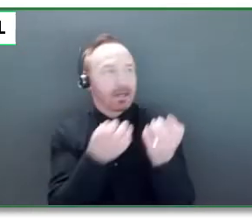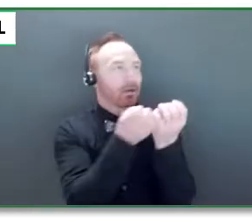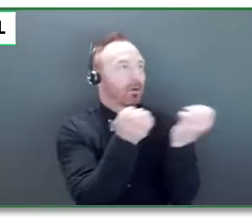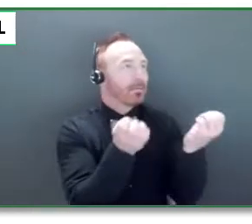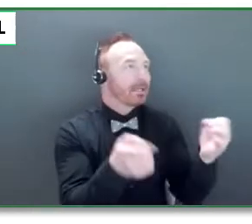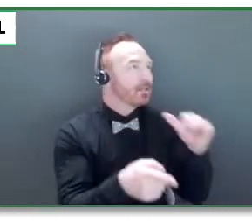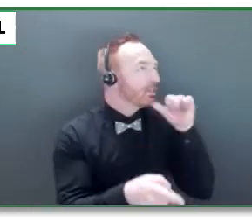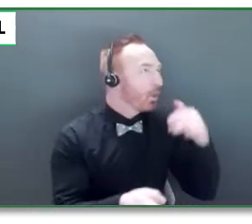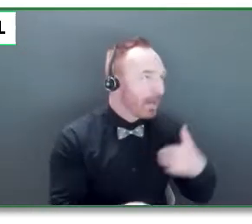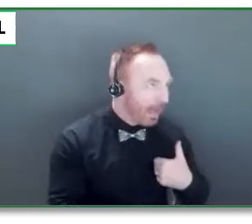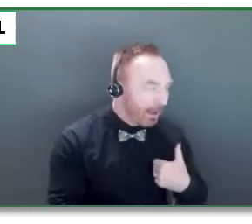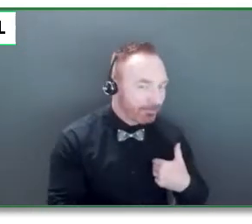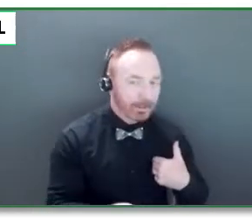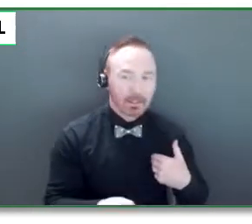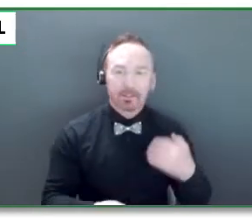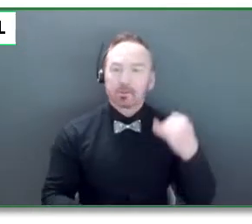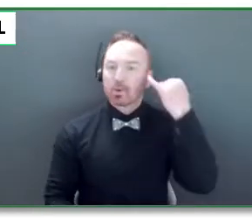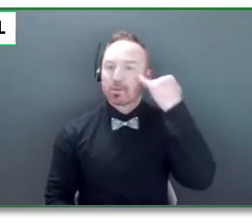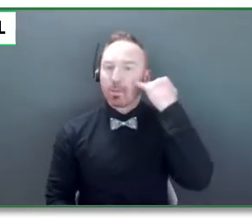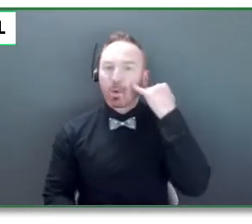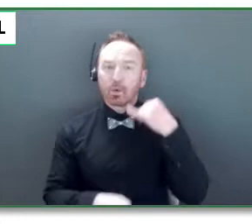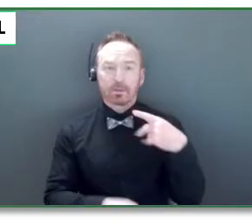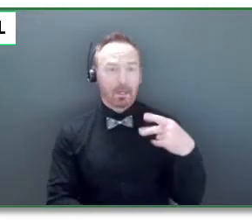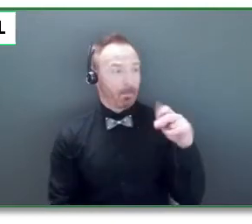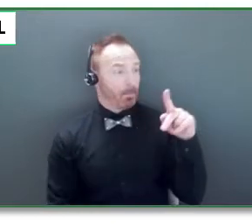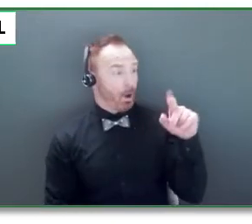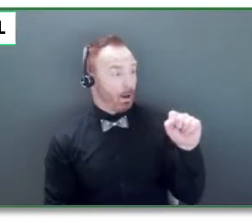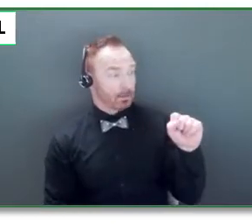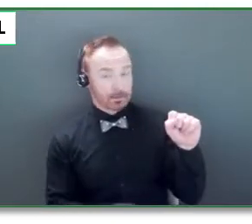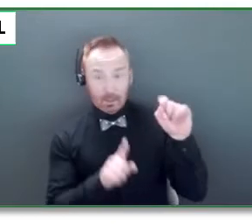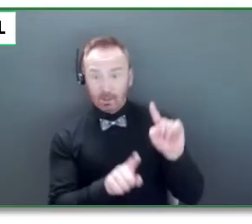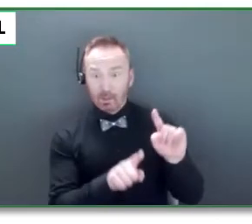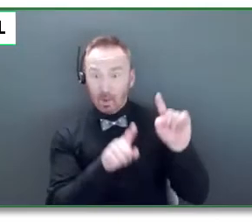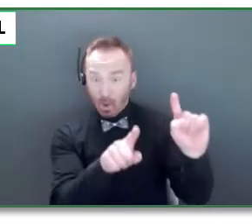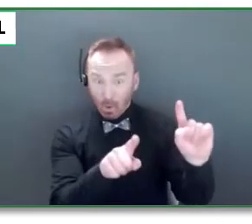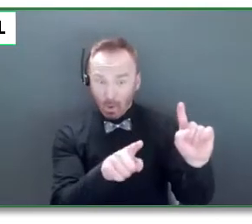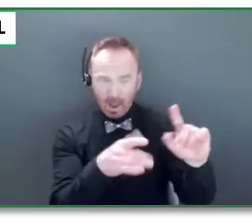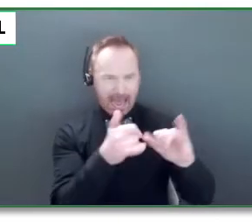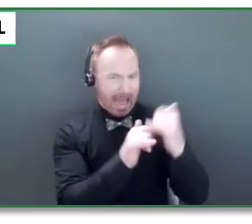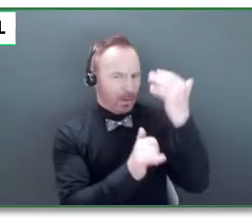when you want to go to the tour park? Next slide.